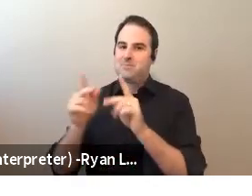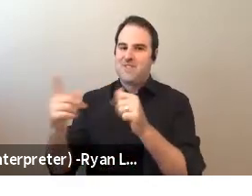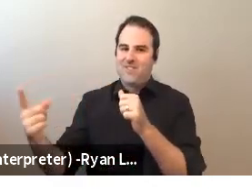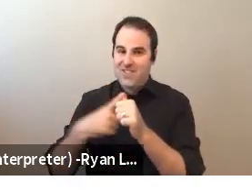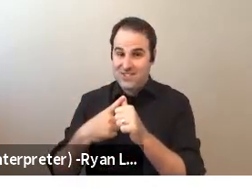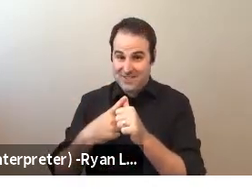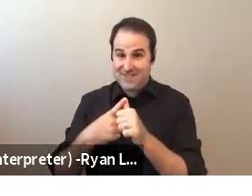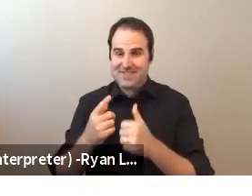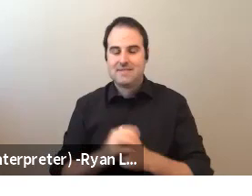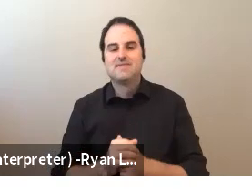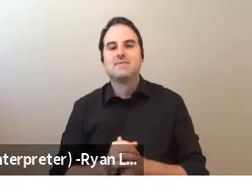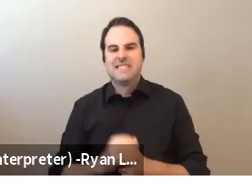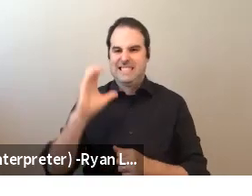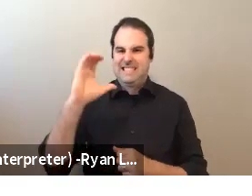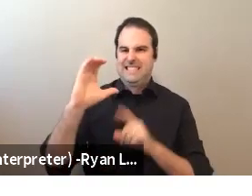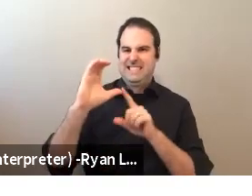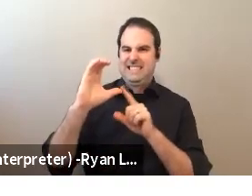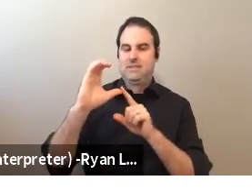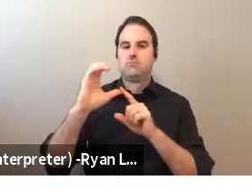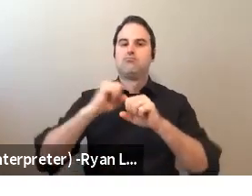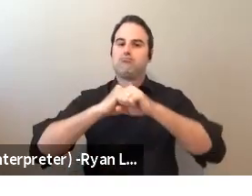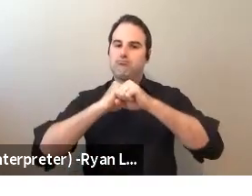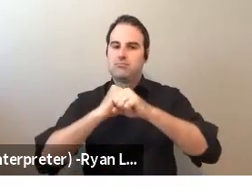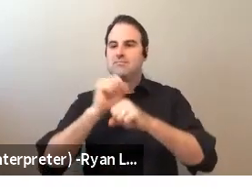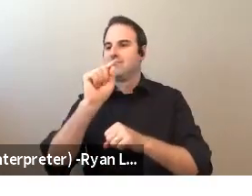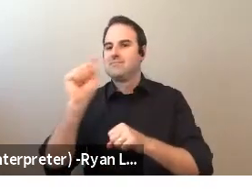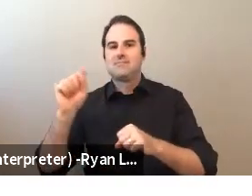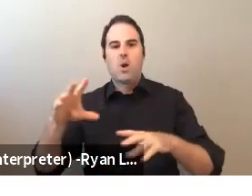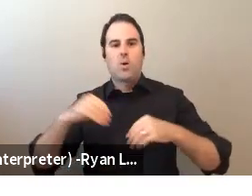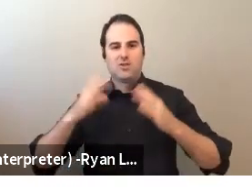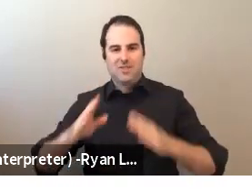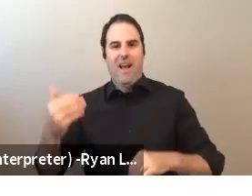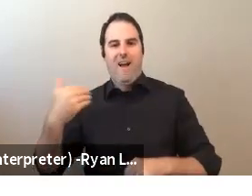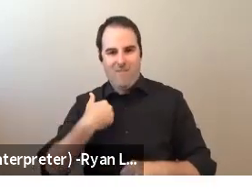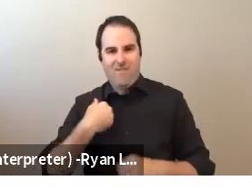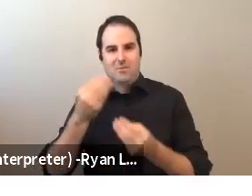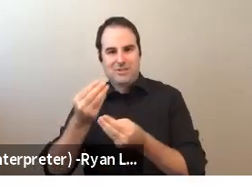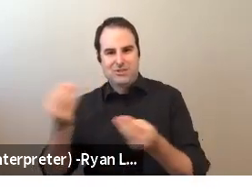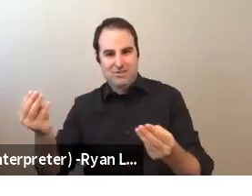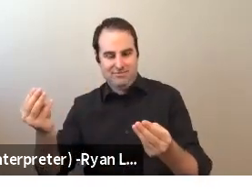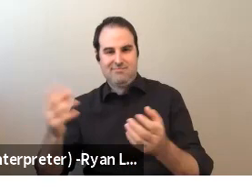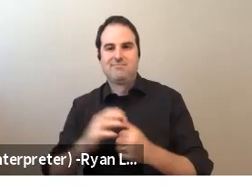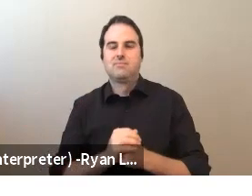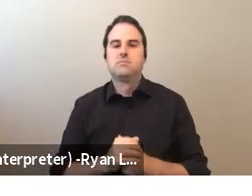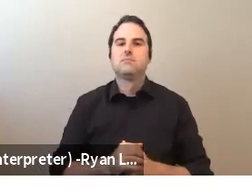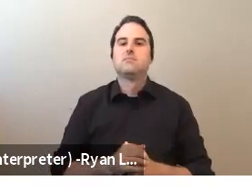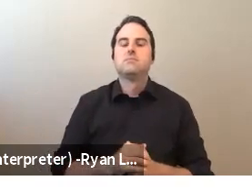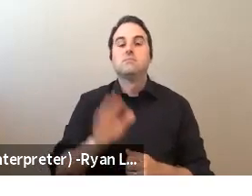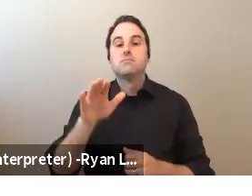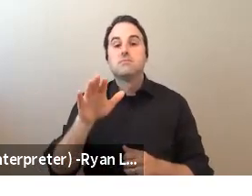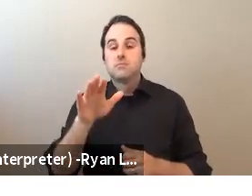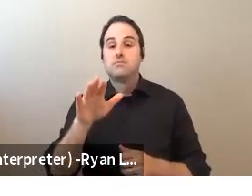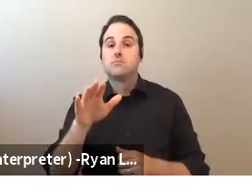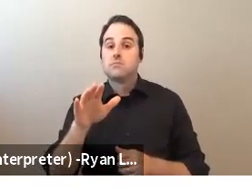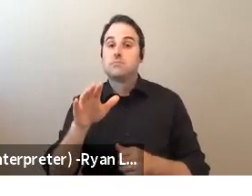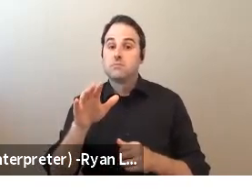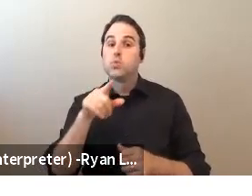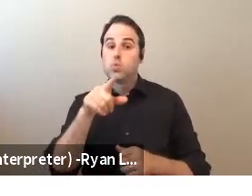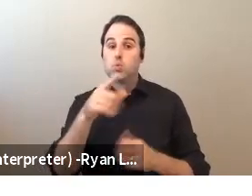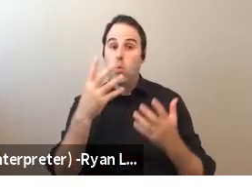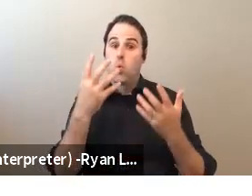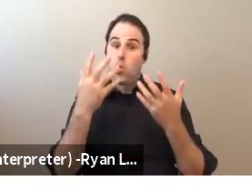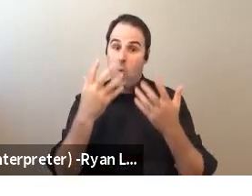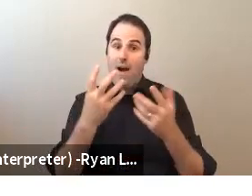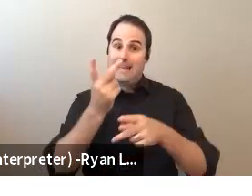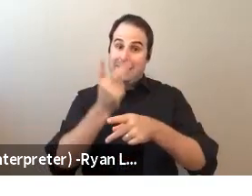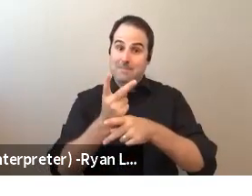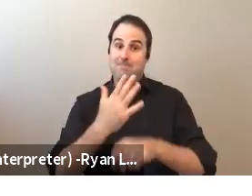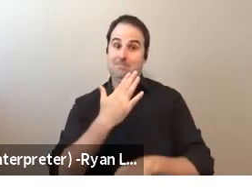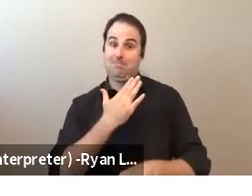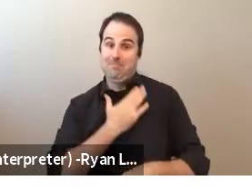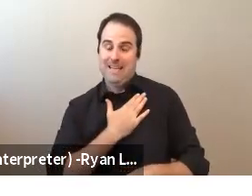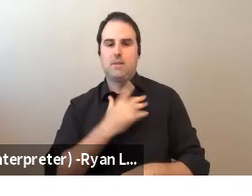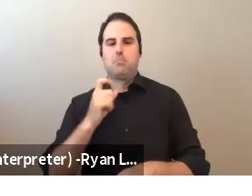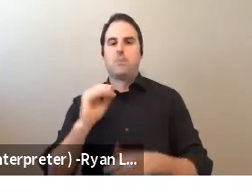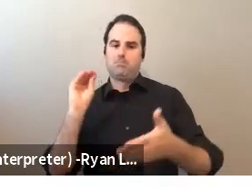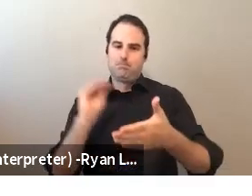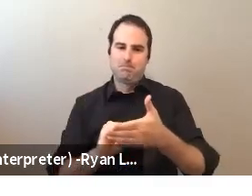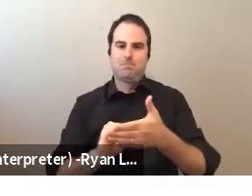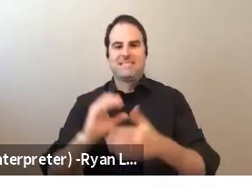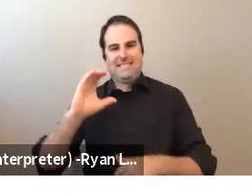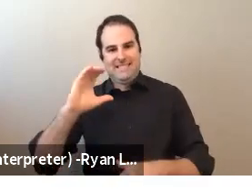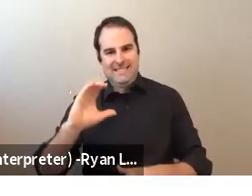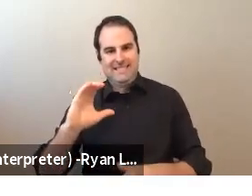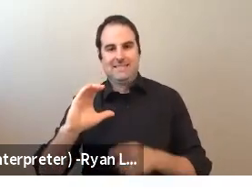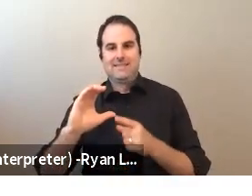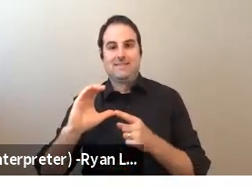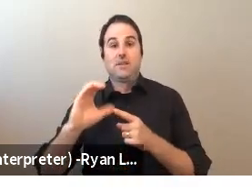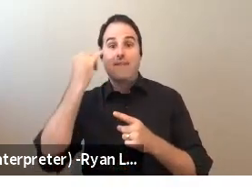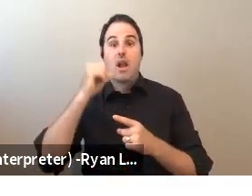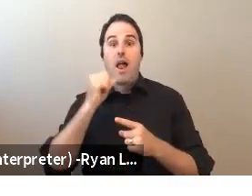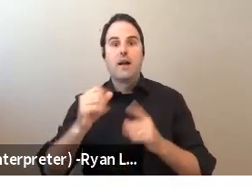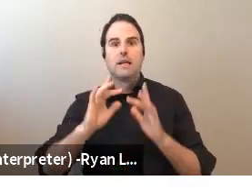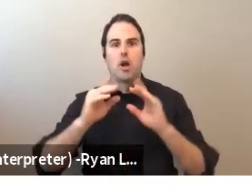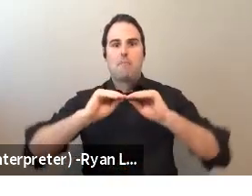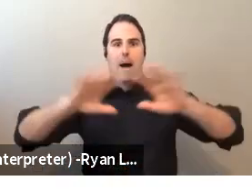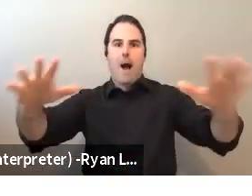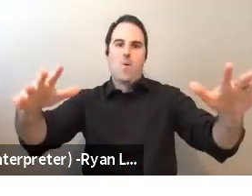Big seat protects copyright owners and notifies the rest of us, but their ownership time was when you had to put big see on anything you wanted to copyright or else it ended the public domain, a commons of information when nothing is own and all is permitted.